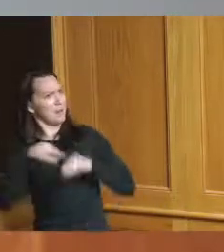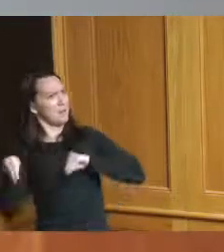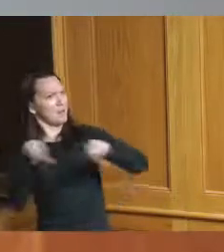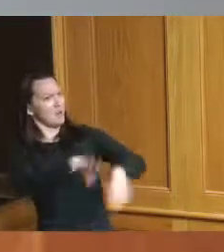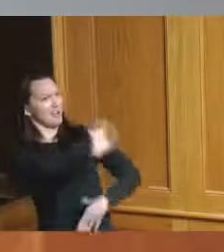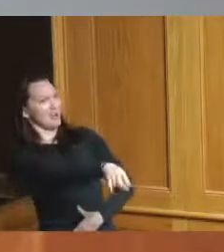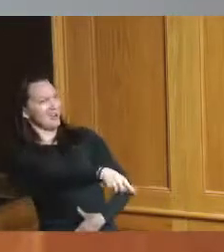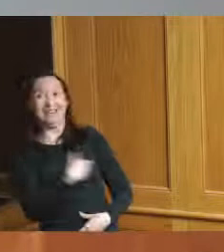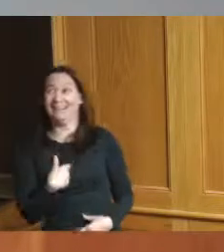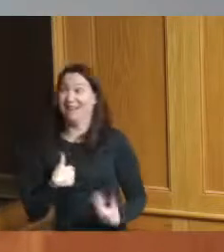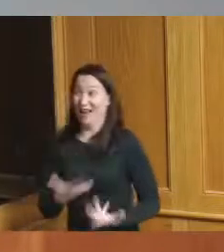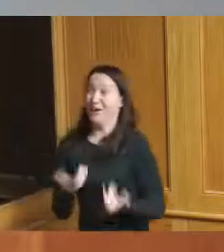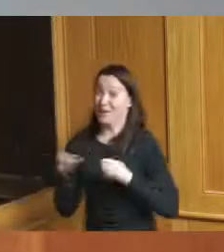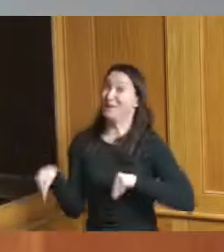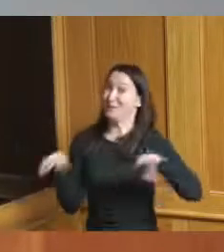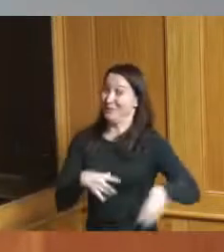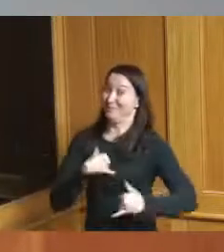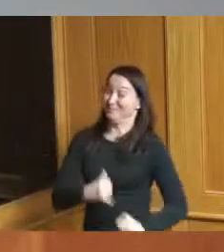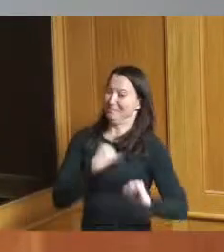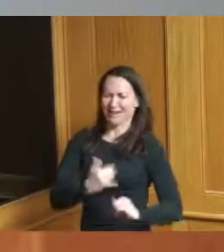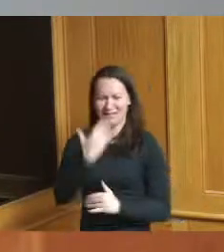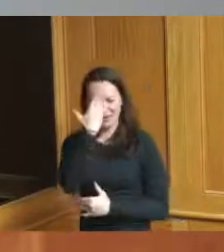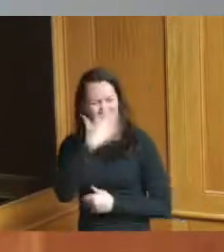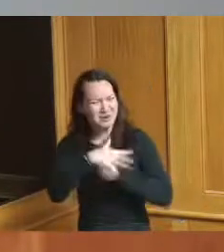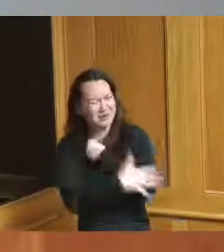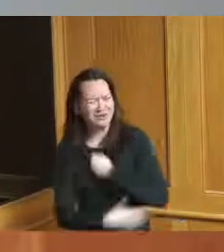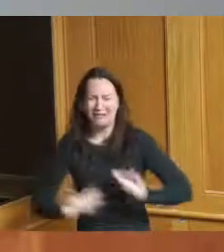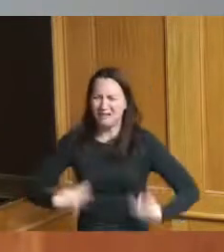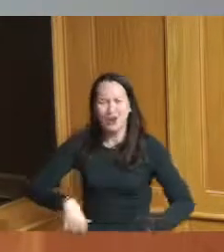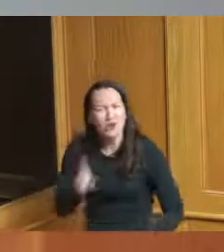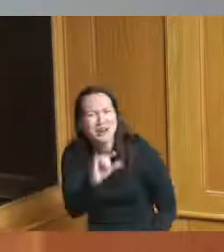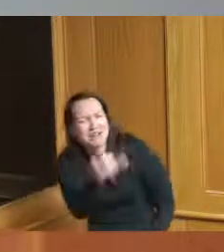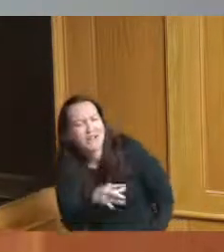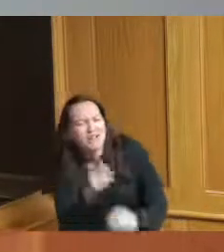moving there you know I'm familiar with the county but I'm like man oh man where is that so all right